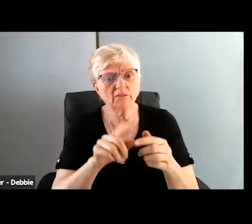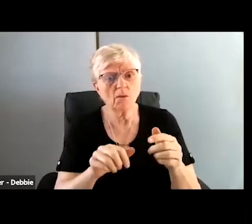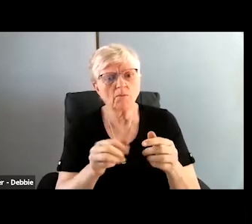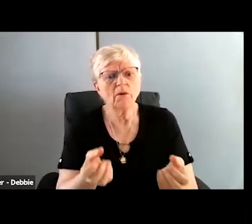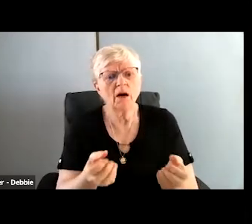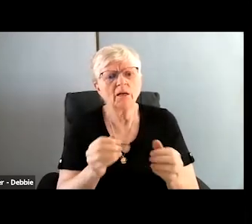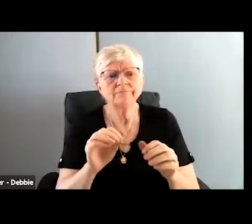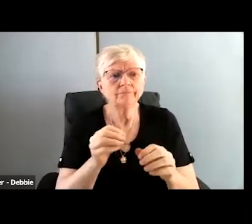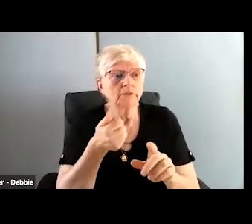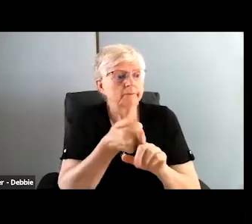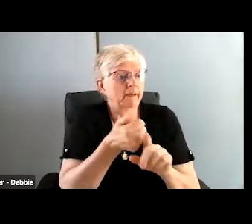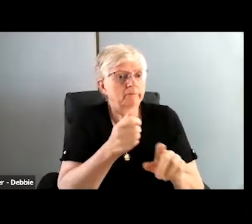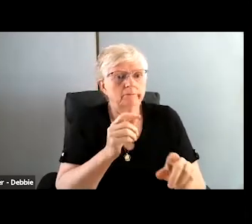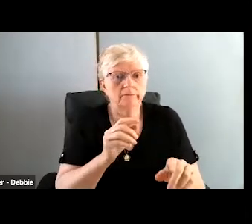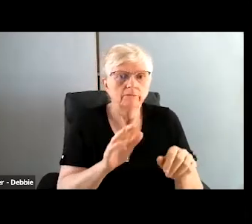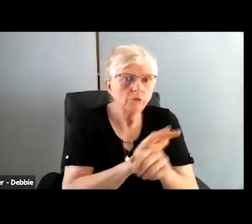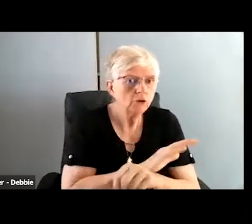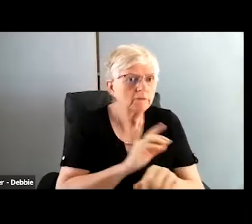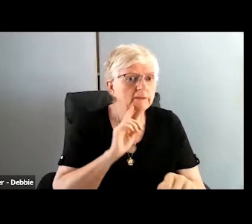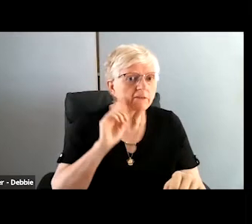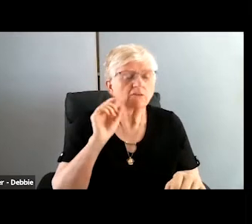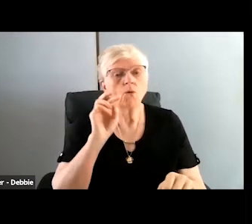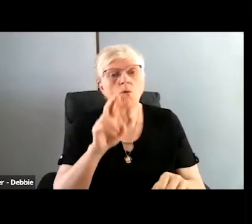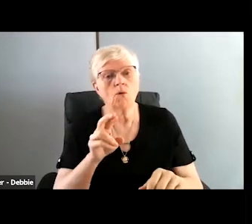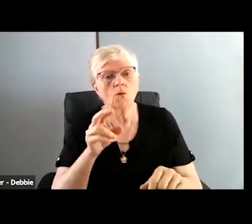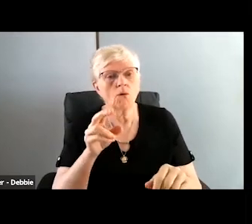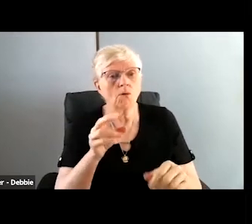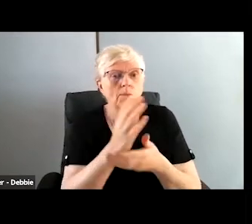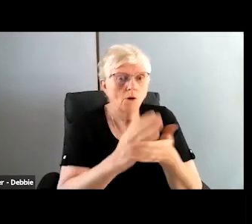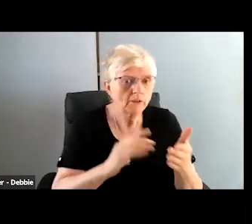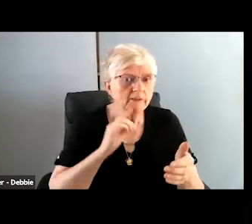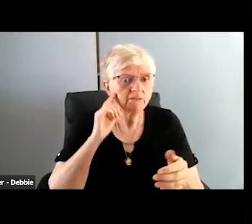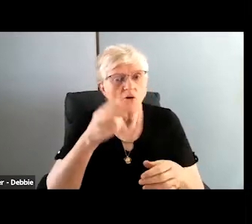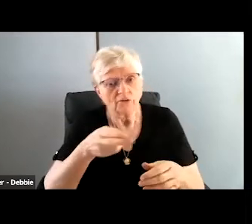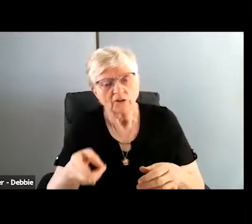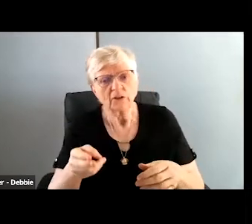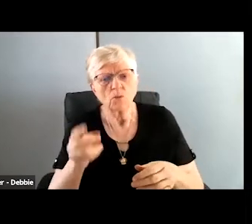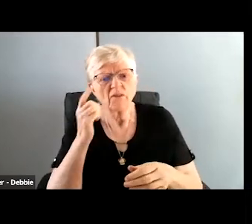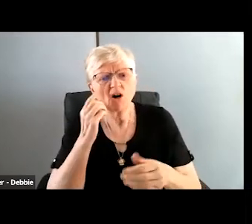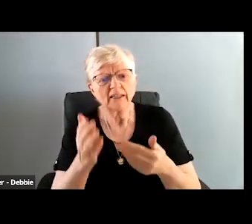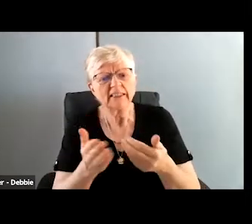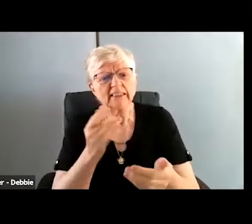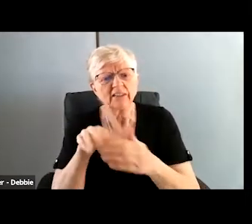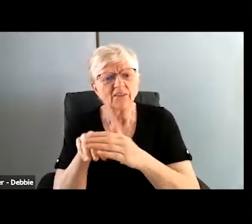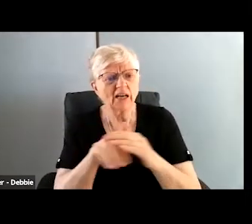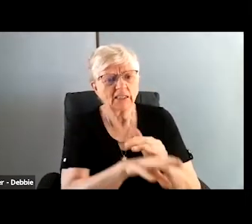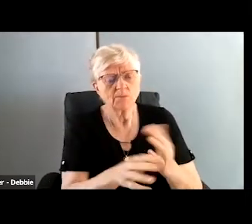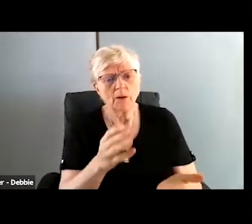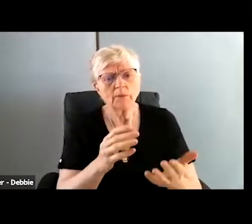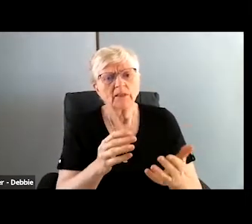PROFOUND BECAUSE WE THOUGHT THAT EASE OF ACCESS FROM MILD UP TO PROFOUND BECAUSE WE THOUGHT THAT EASE OF ACCESS MIGHT BE DIFFERENT FOR DIFFERENT DEGREES OF HEARING LOSS. MIGHT BE DIFFERENT FOR DIFFERENT DEGREES OF HEARING LOSS.